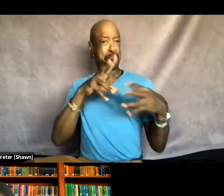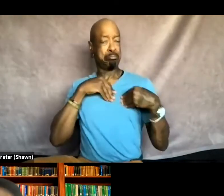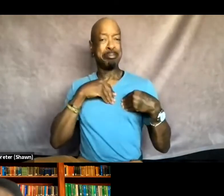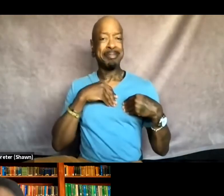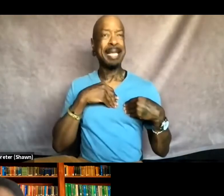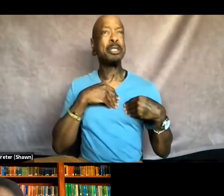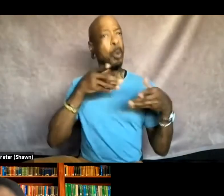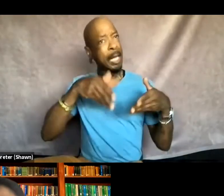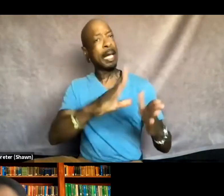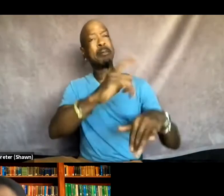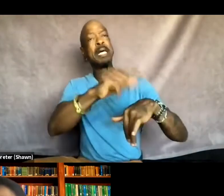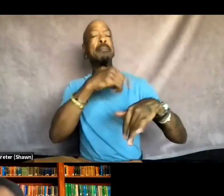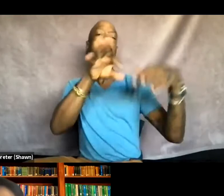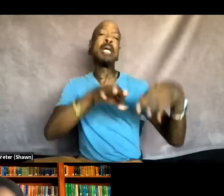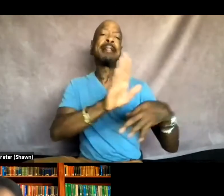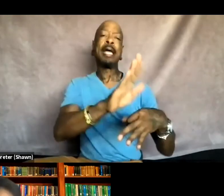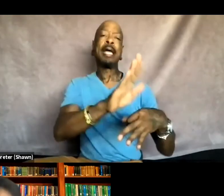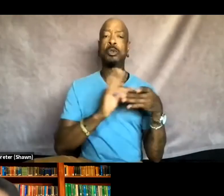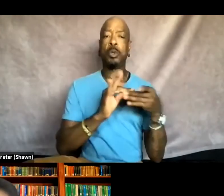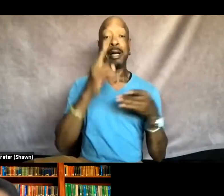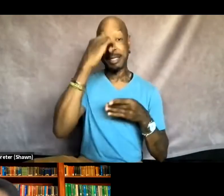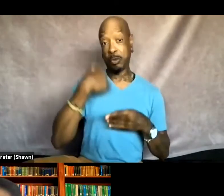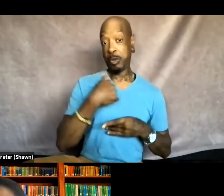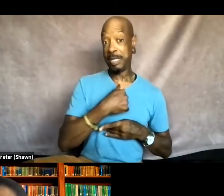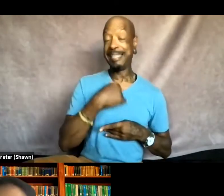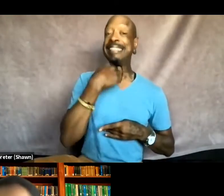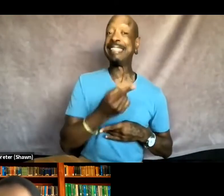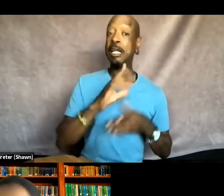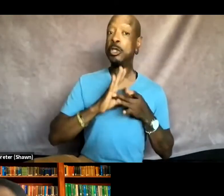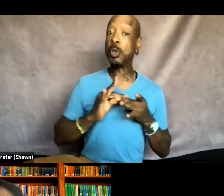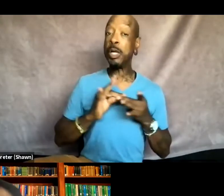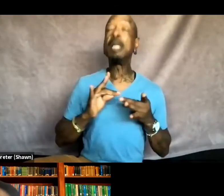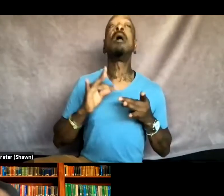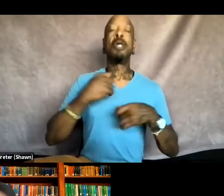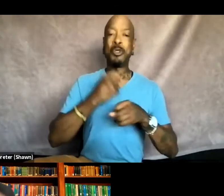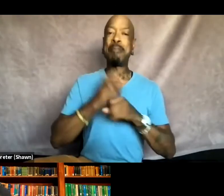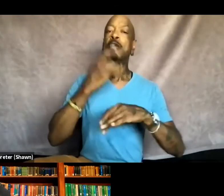because I think when we tell our stories we make room for other stories, and so my.